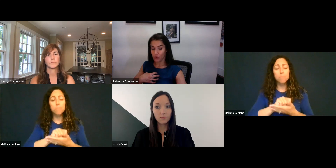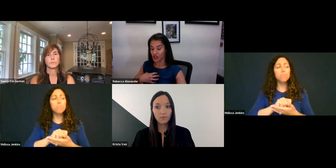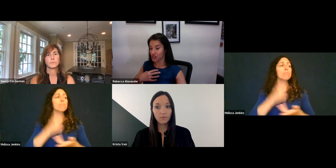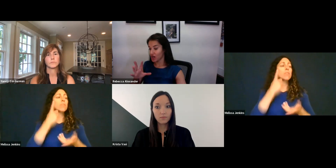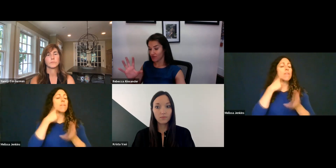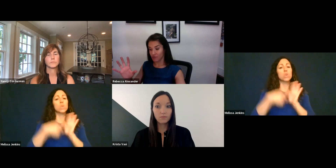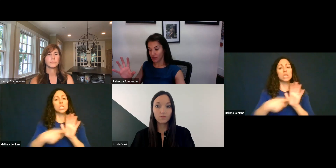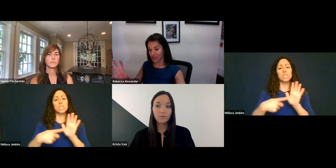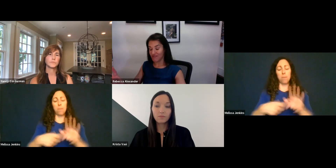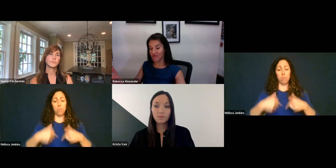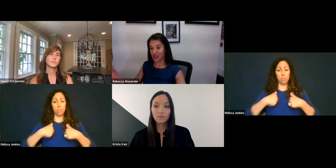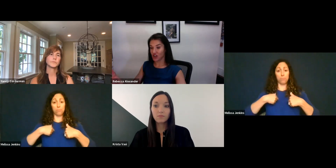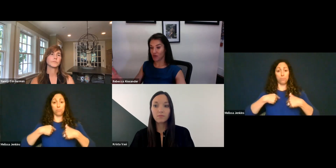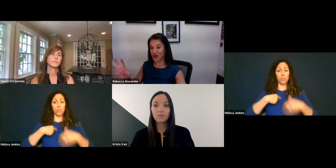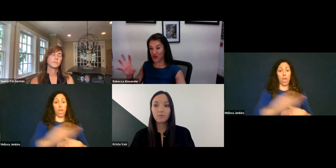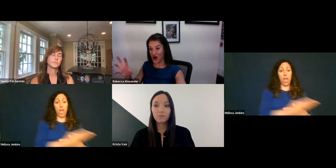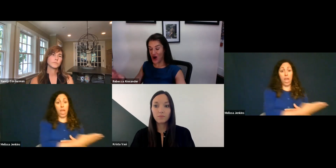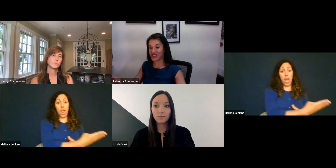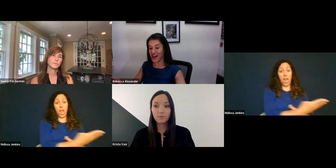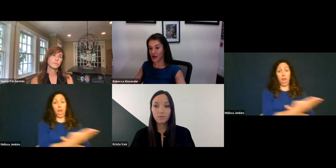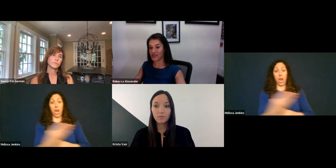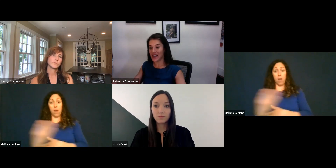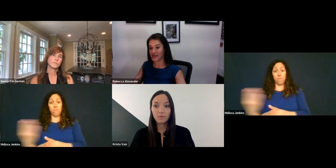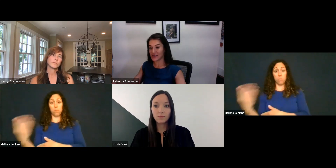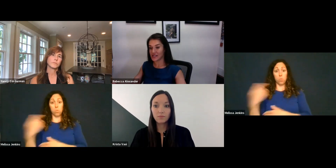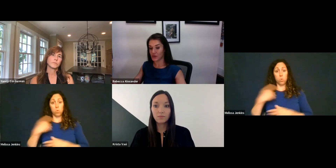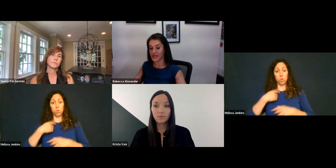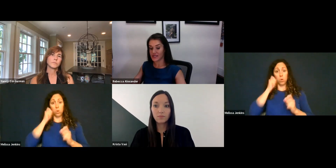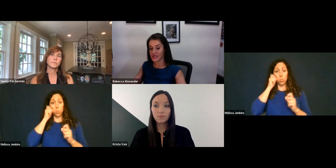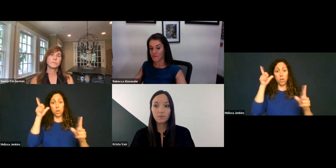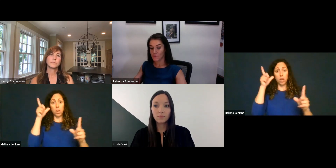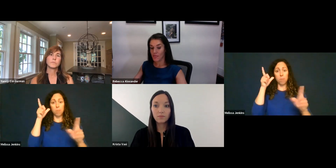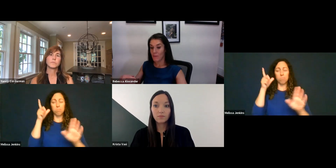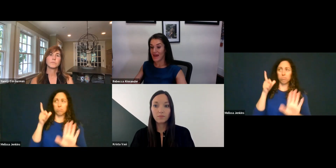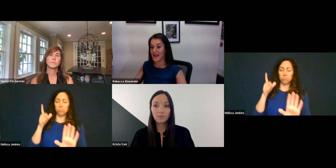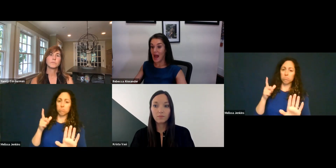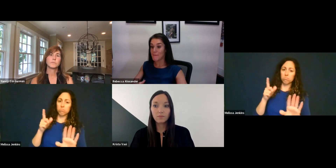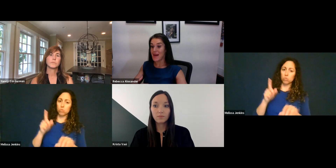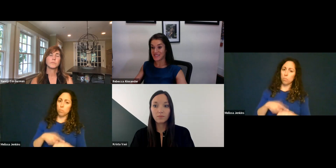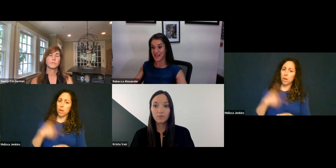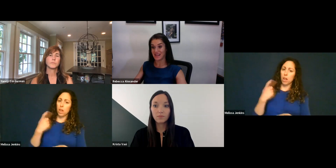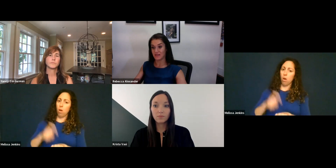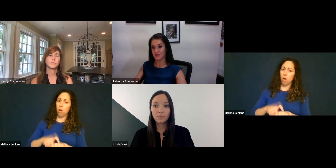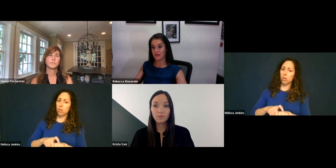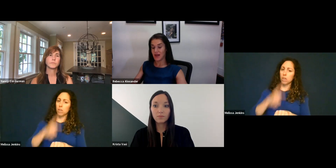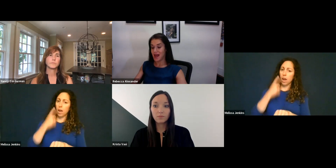Which believe me, it took me a long time to get to this place. But I meditate.